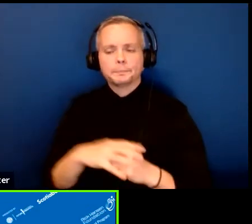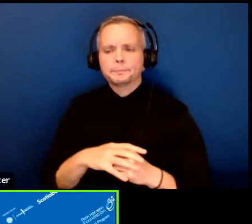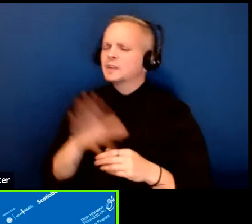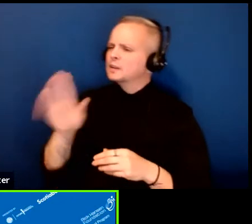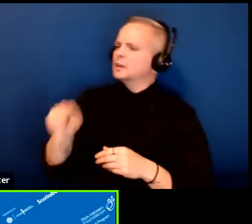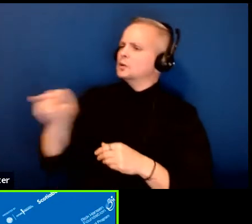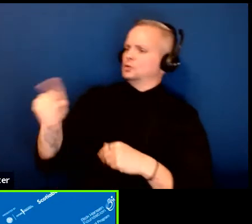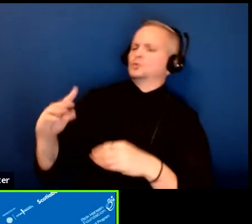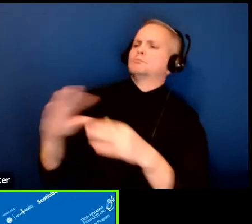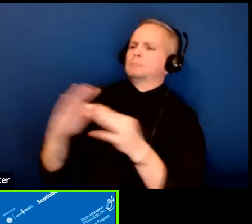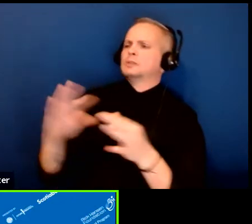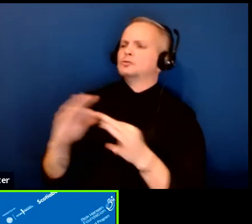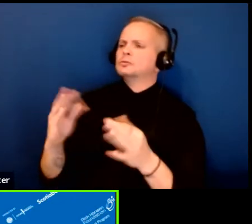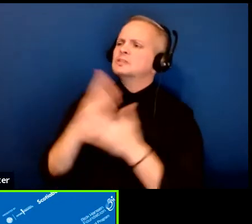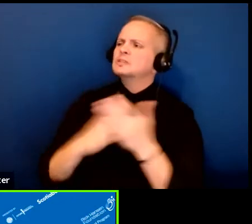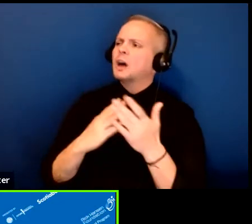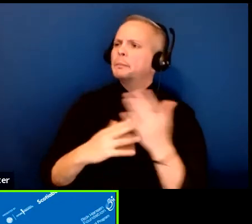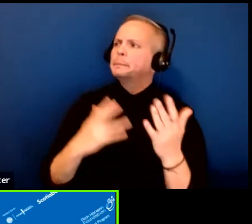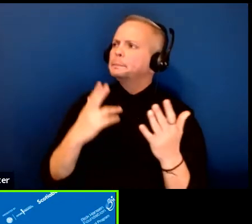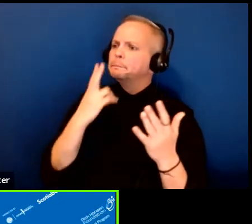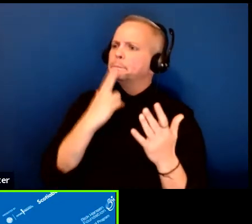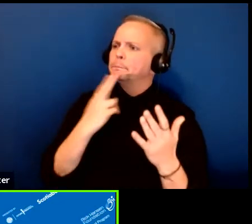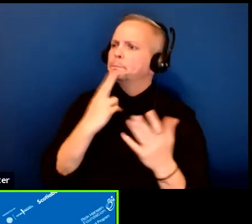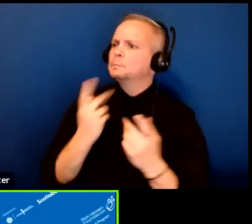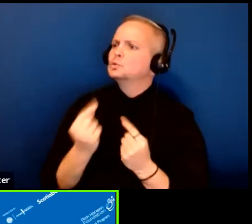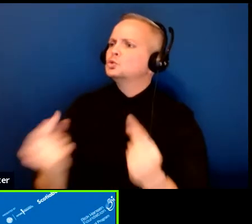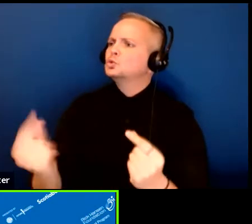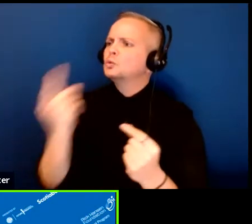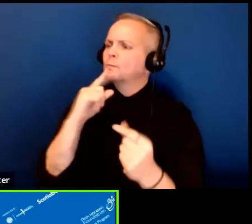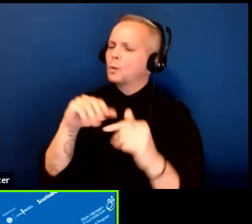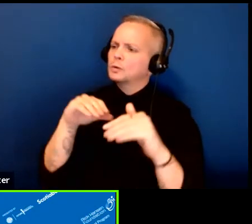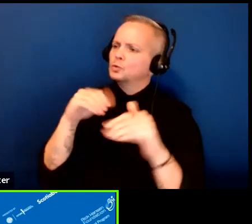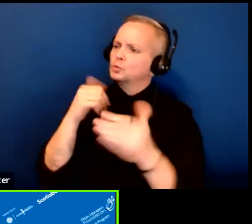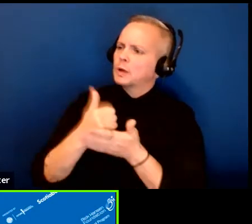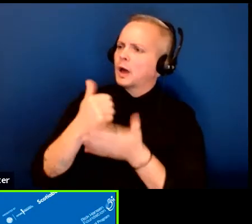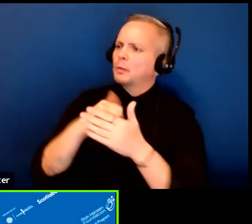SMALL THINGS THAT CAN HELP YOUR ACCESSIBILITY. AND YOU JUST SPOKE ABOUT PARKING.